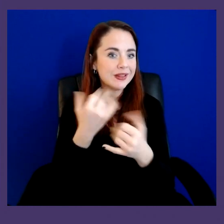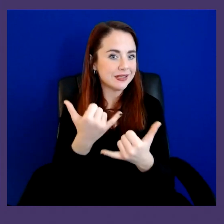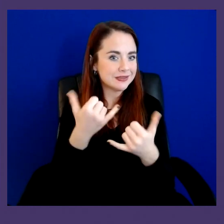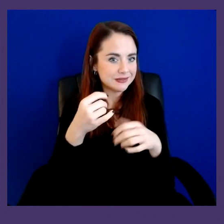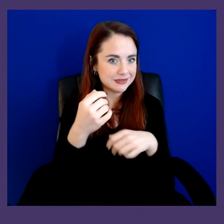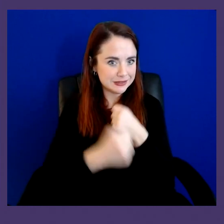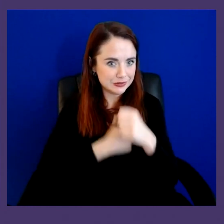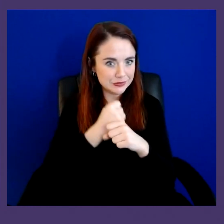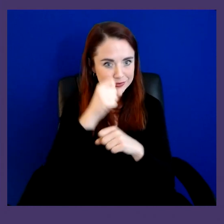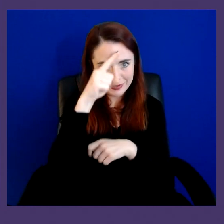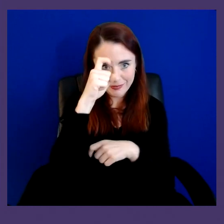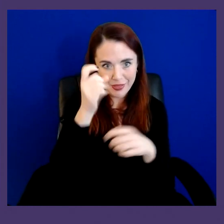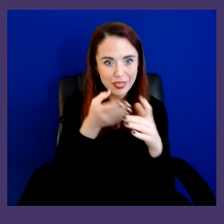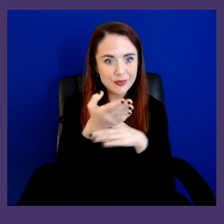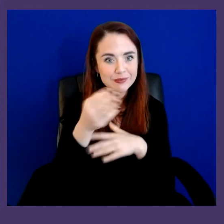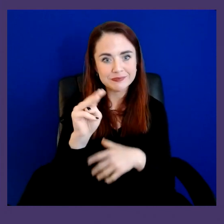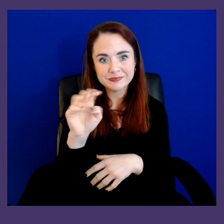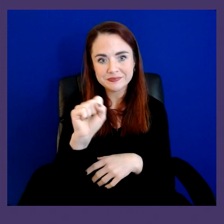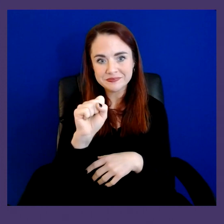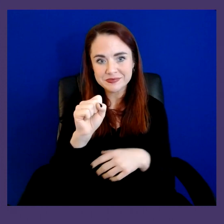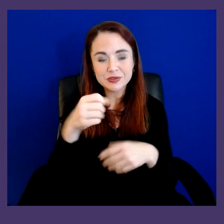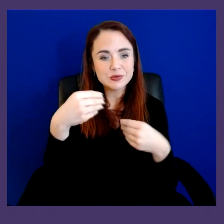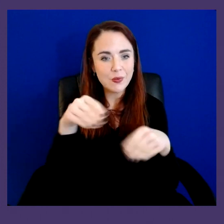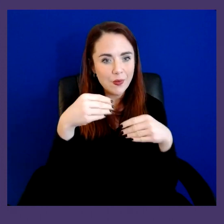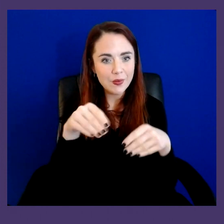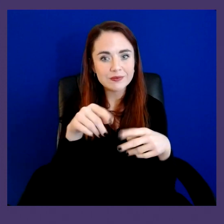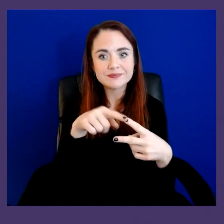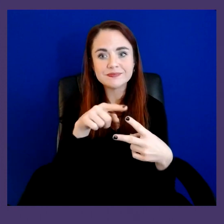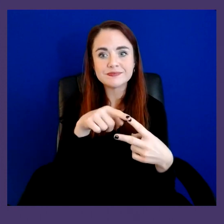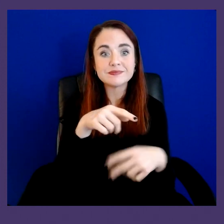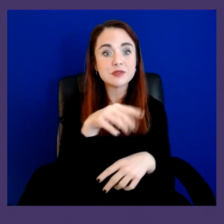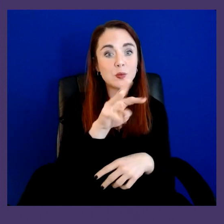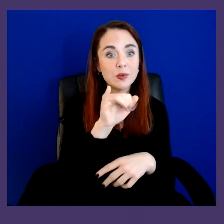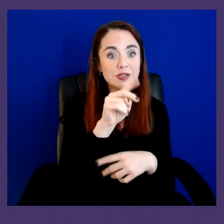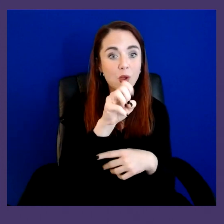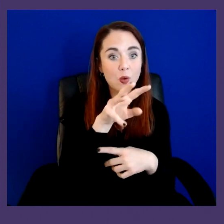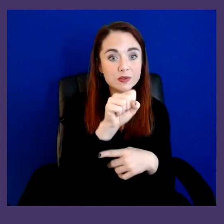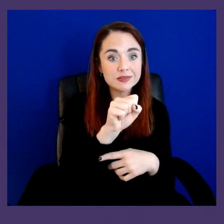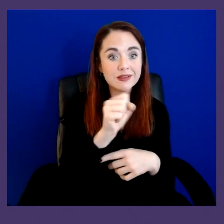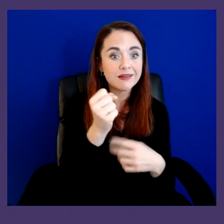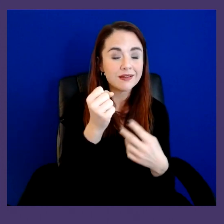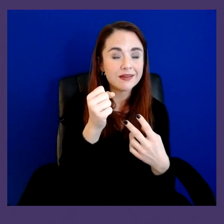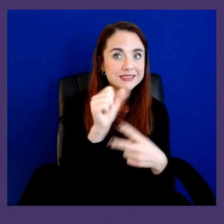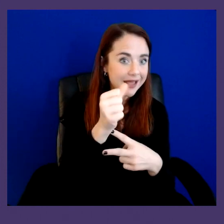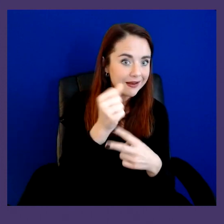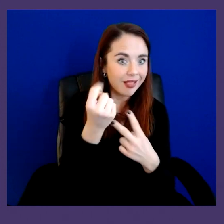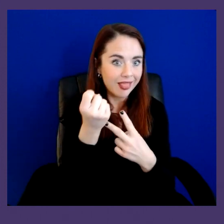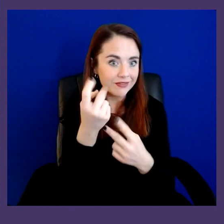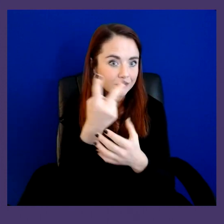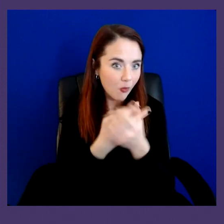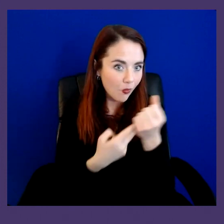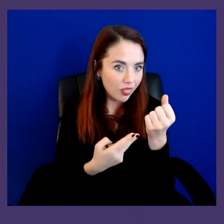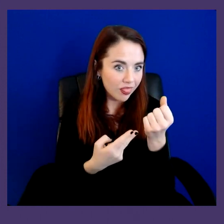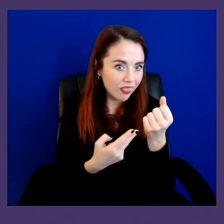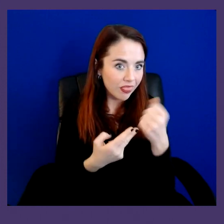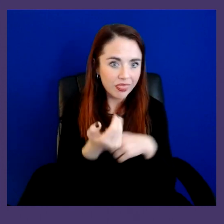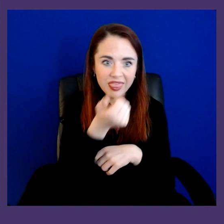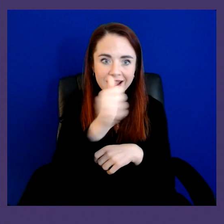For both Windows 11 and 10, and any kind of PC that runs Windows.